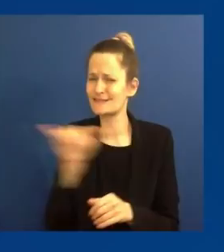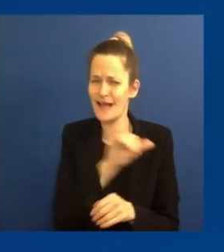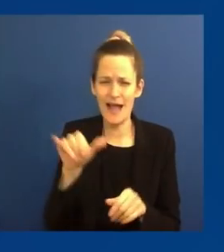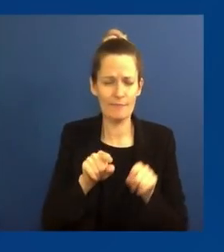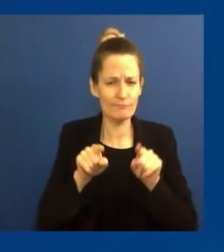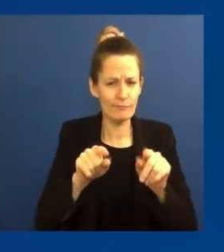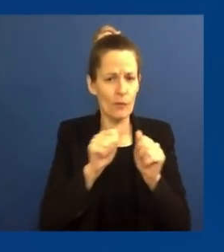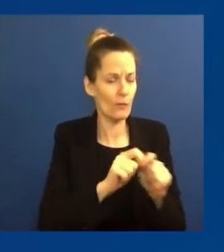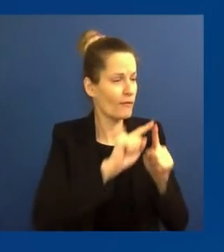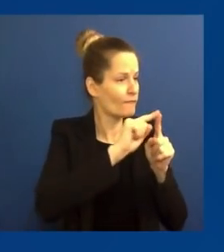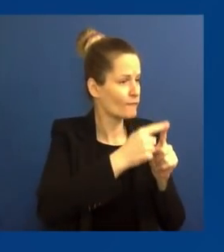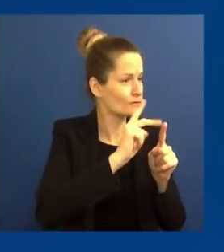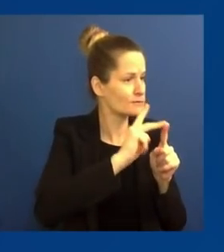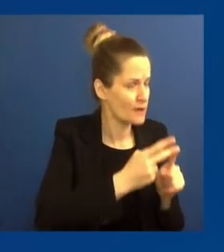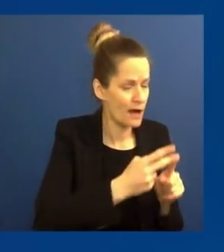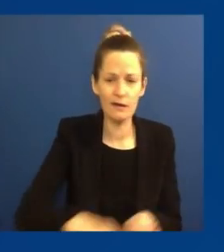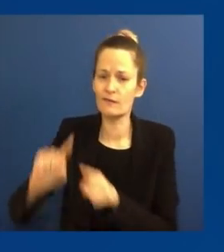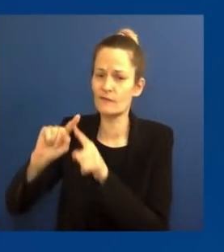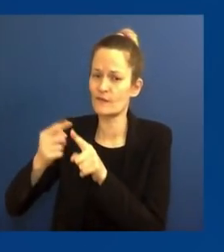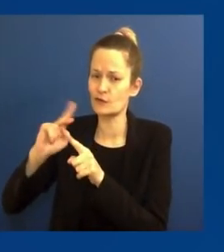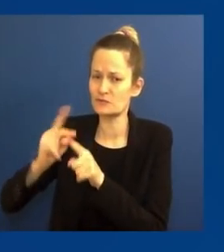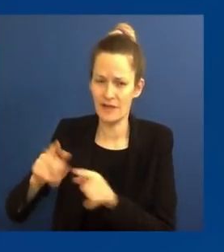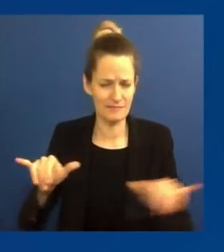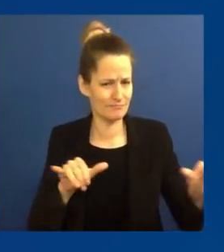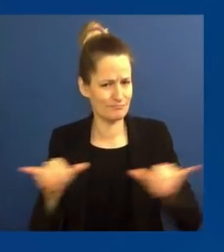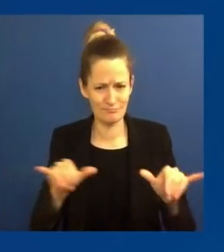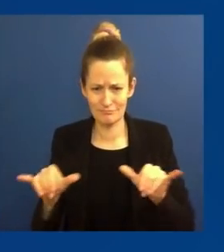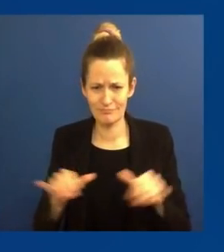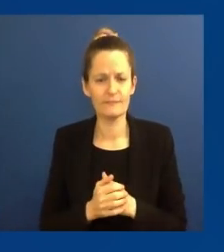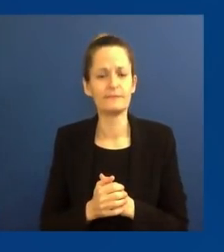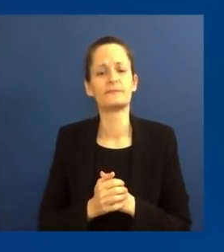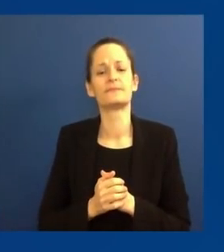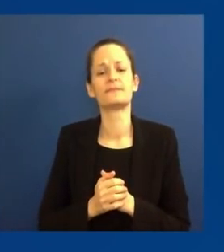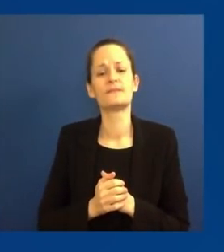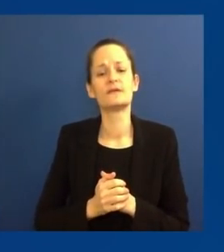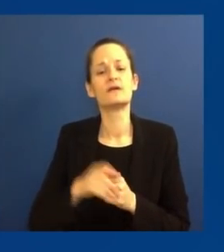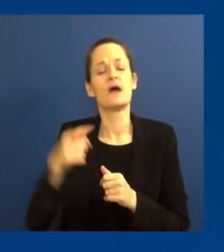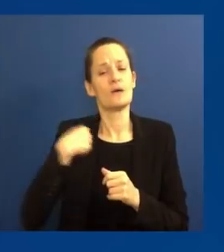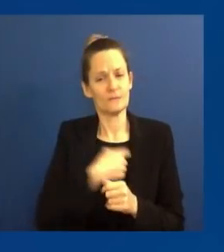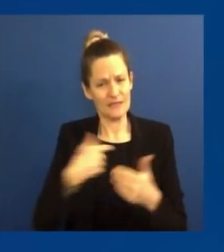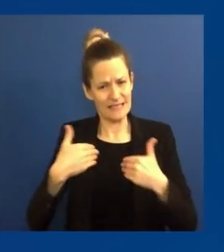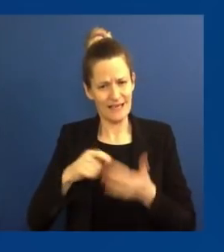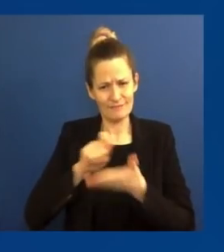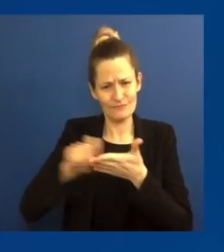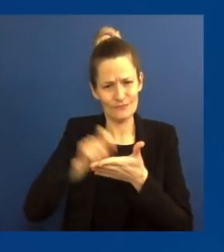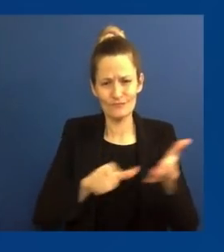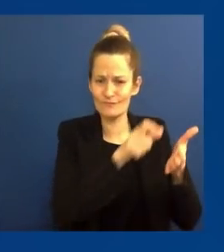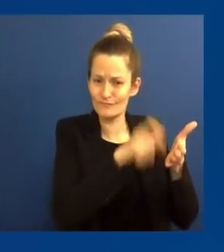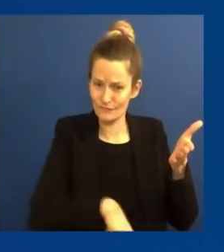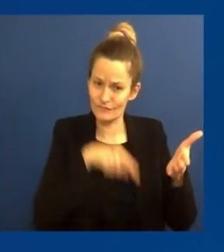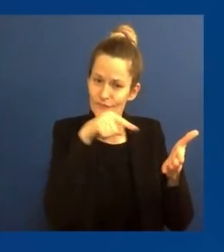we're publishing data in MMWR and on CDC's COVID Data Tracker as well that look at cases